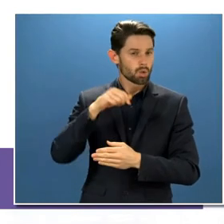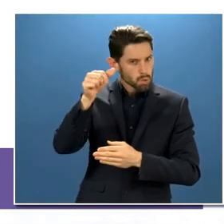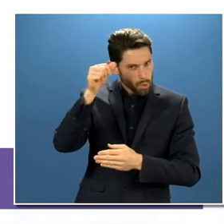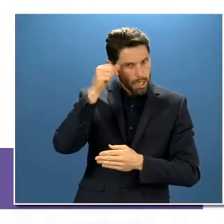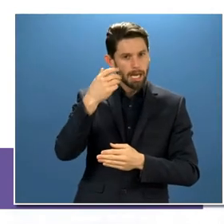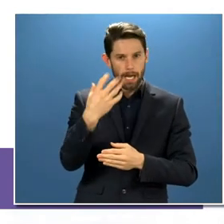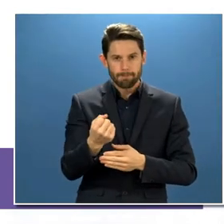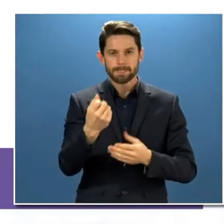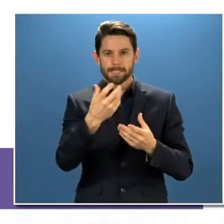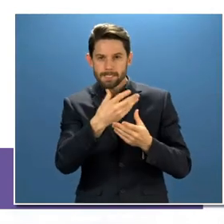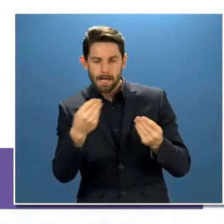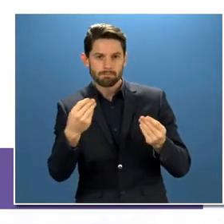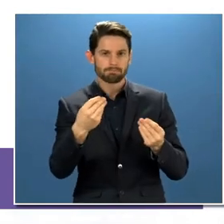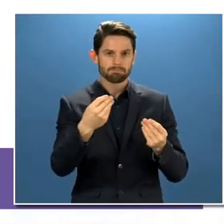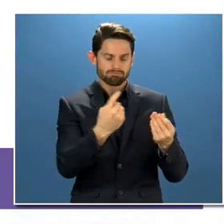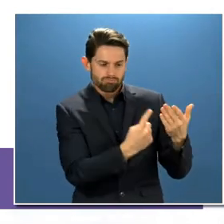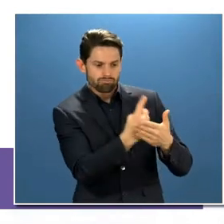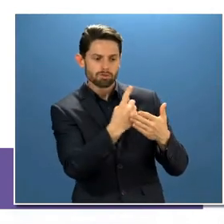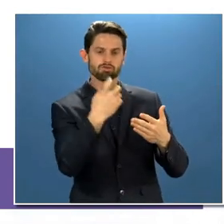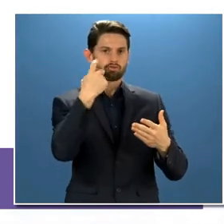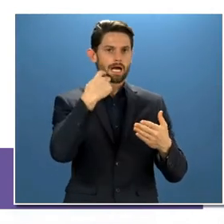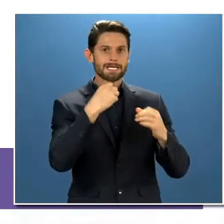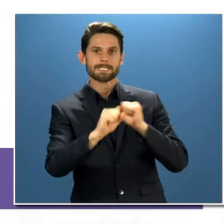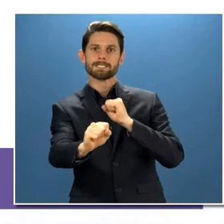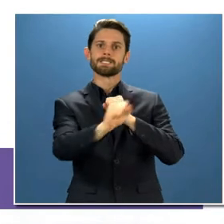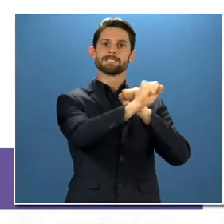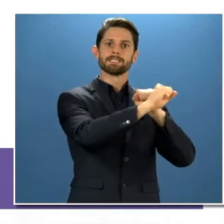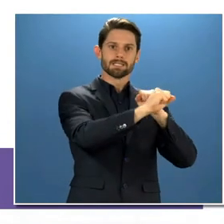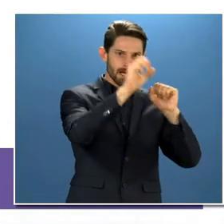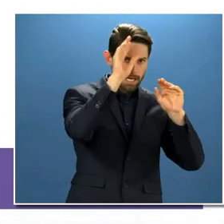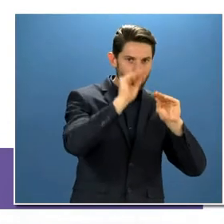employers relating to people with disability through government agencies,